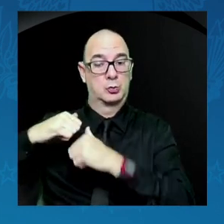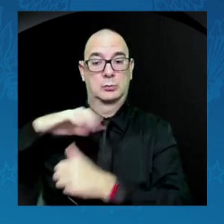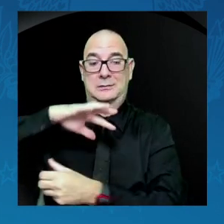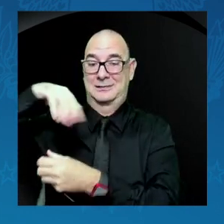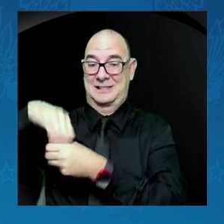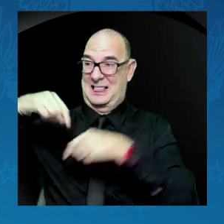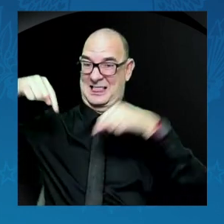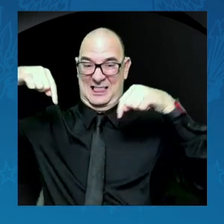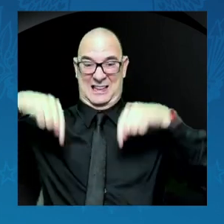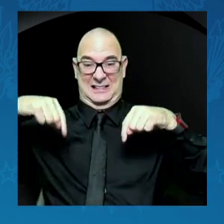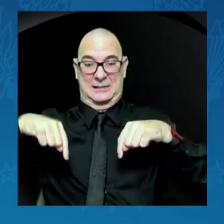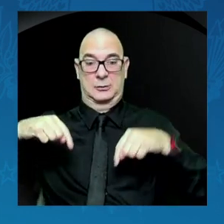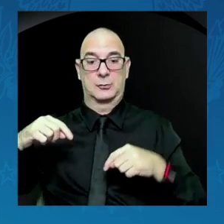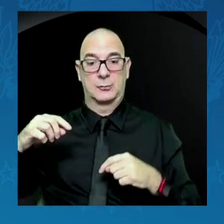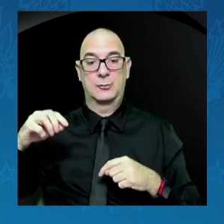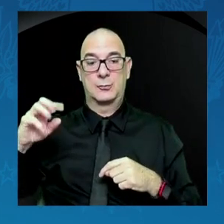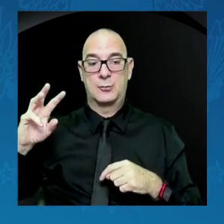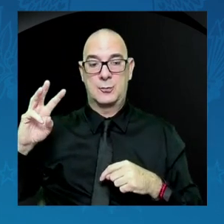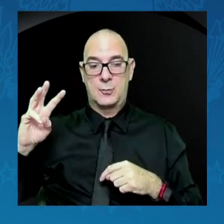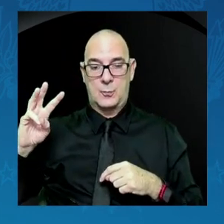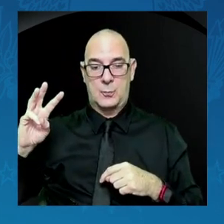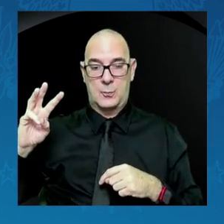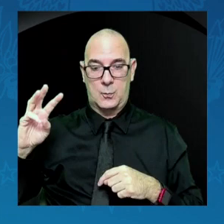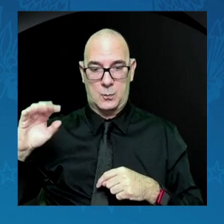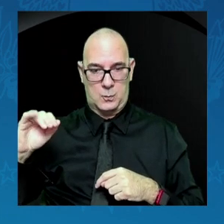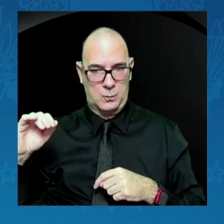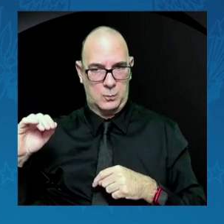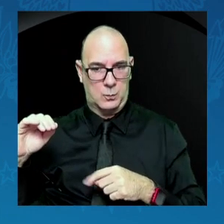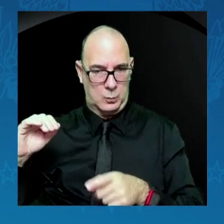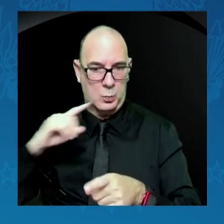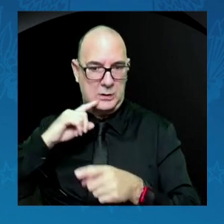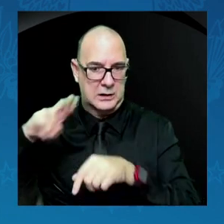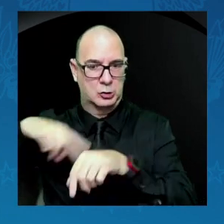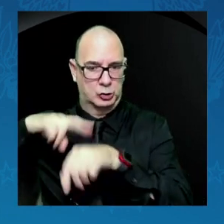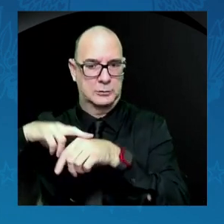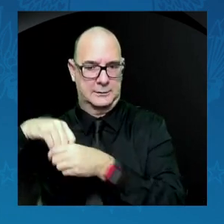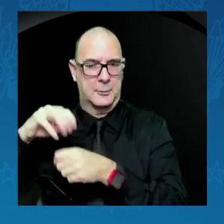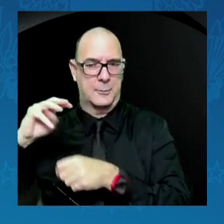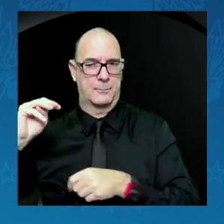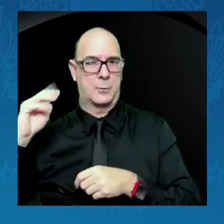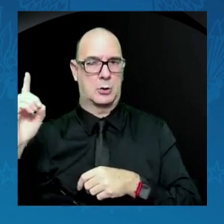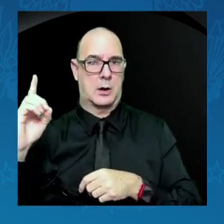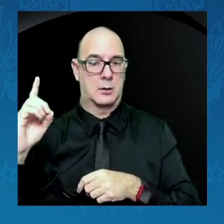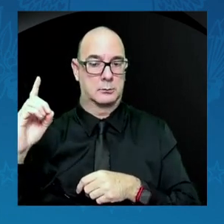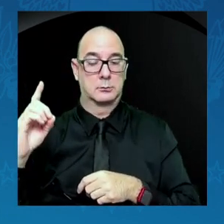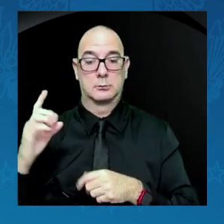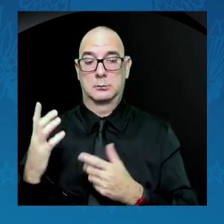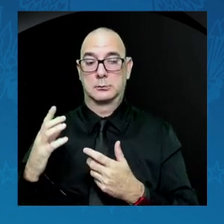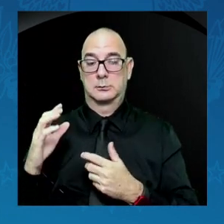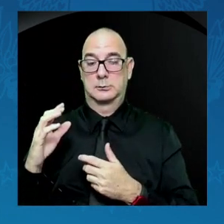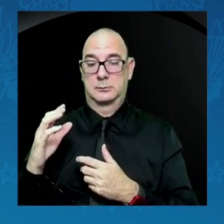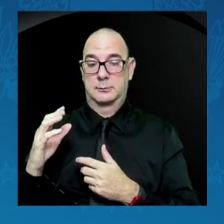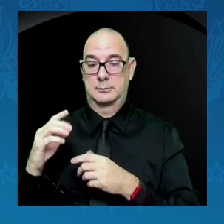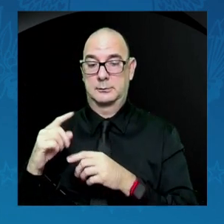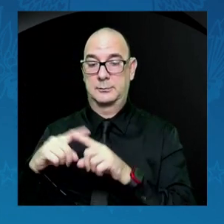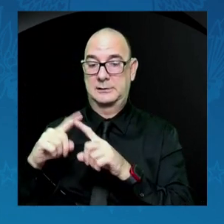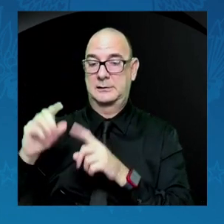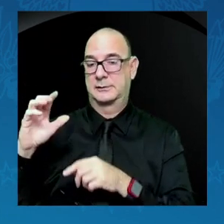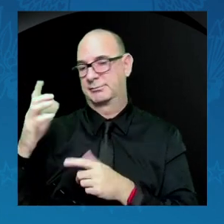which is, of course, part of Maryland's space assets. But whether it's NASA's Goddard, whether it's Wallops,